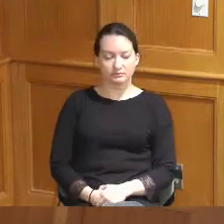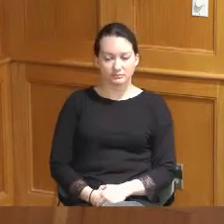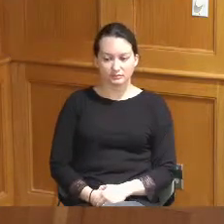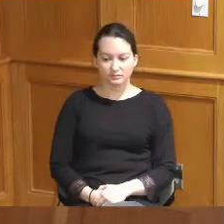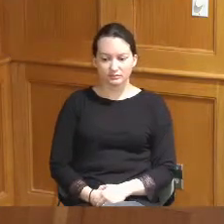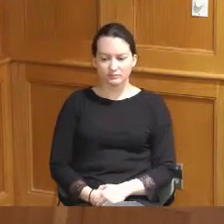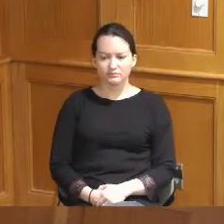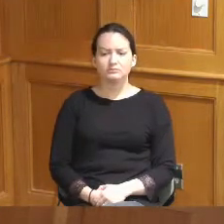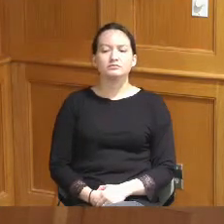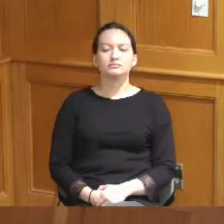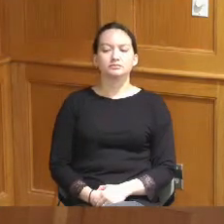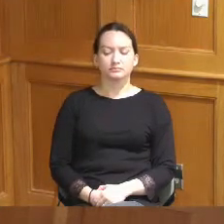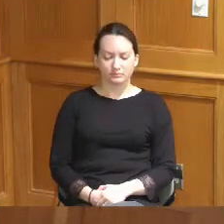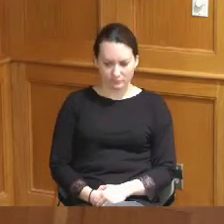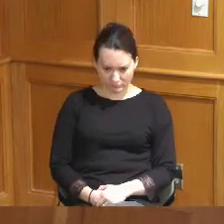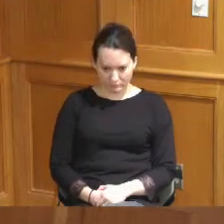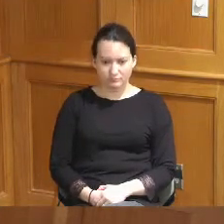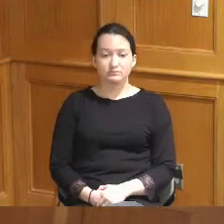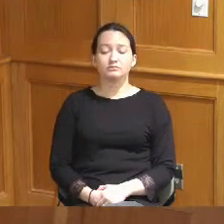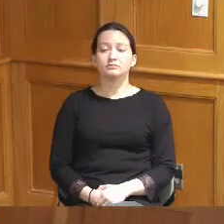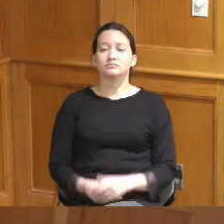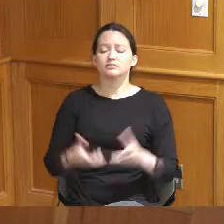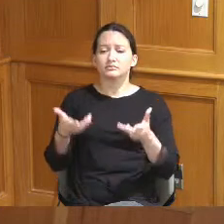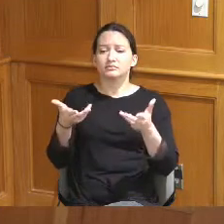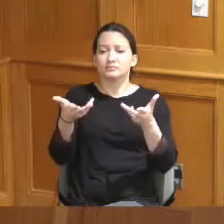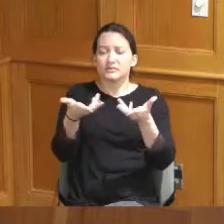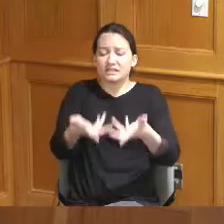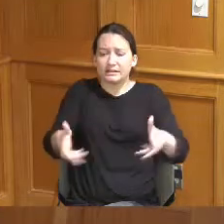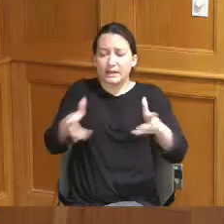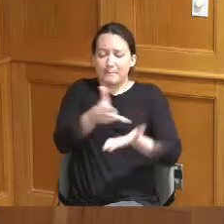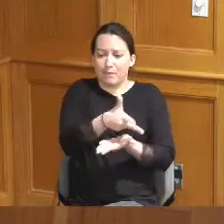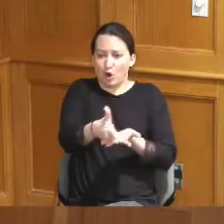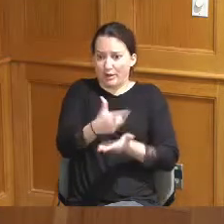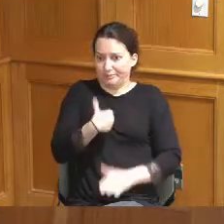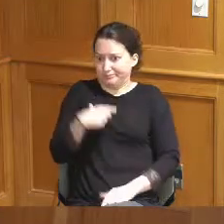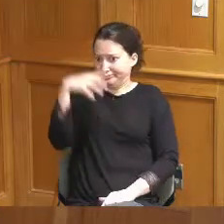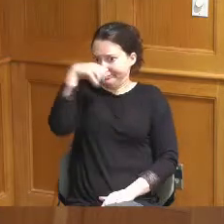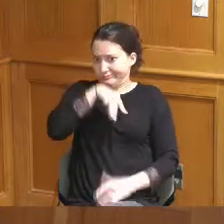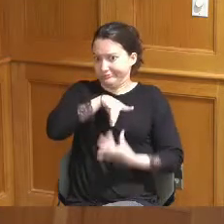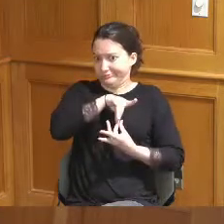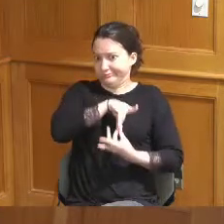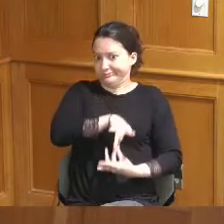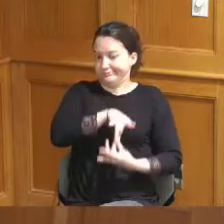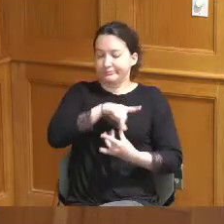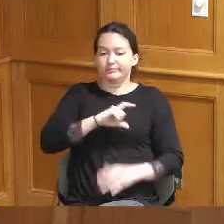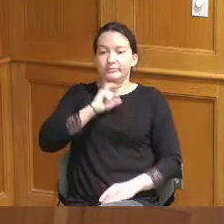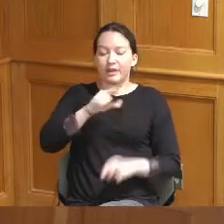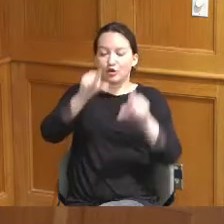is under a stadium parking so I'm presuming that this would be metal detectors at the